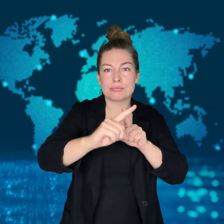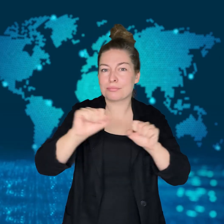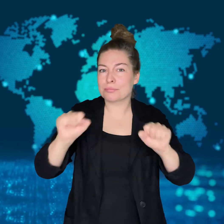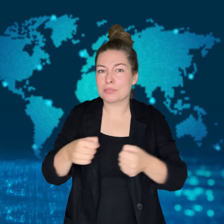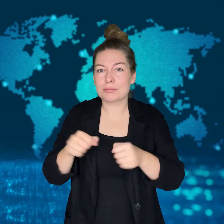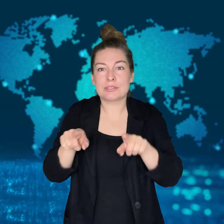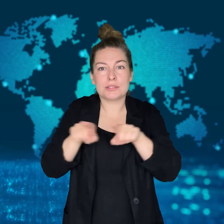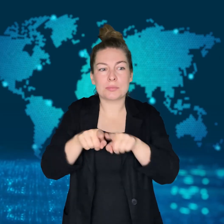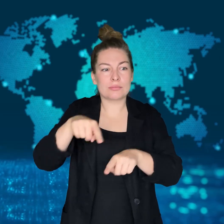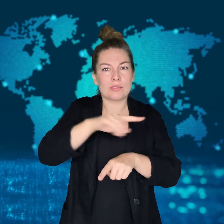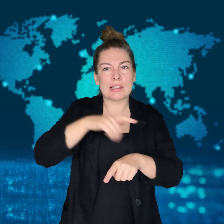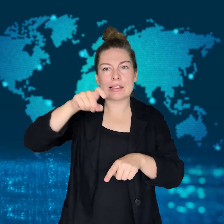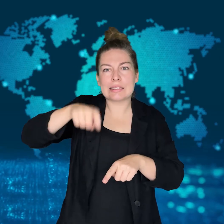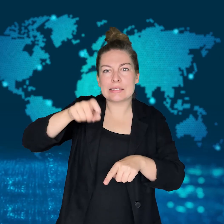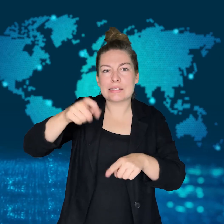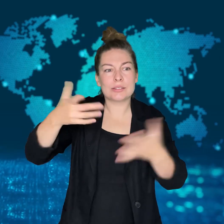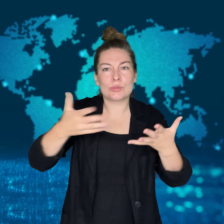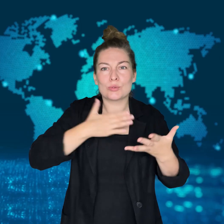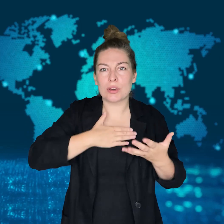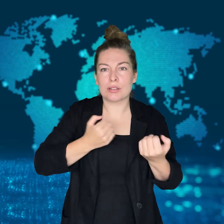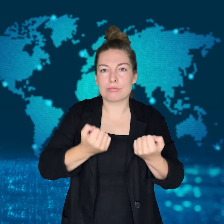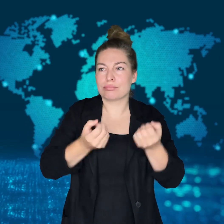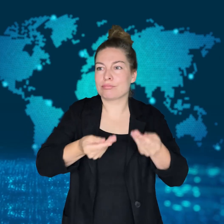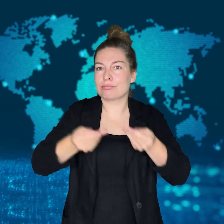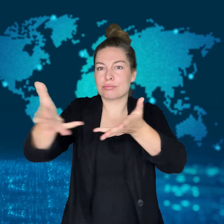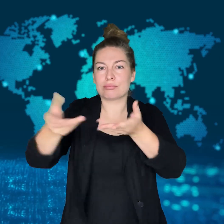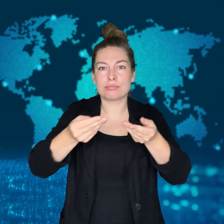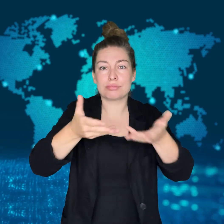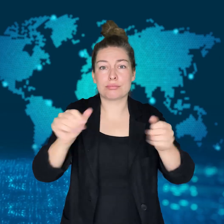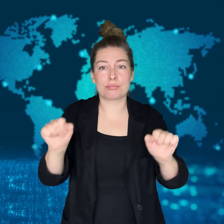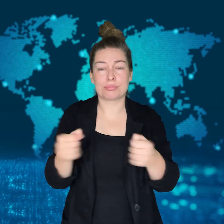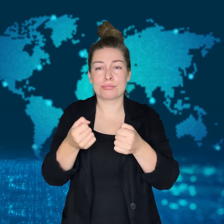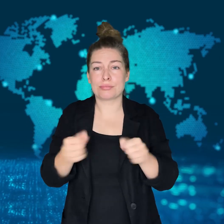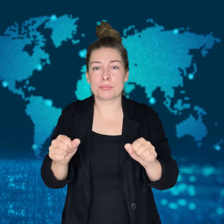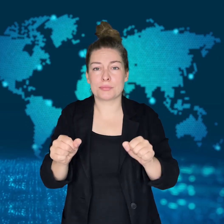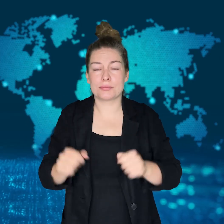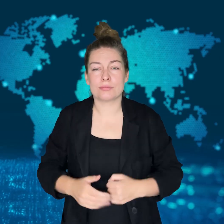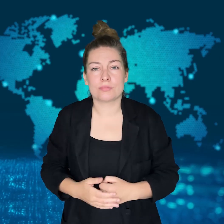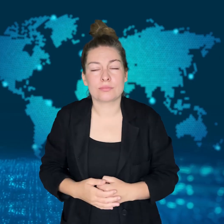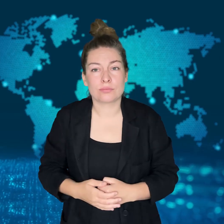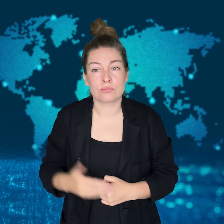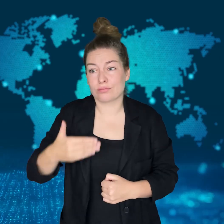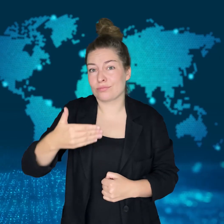This has meant people could not travel and supplies cannot be delivered.